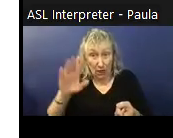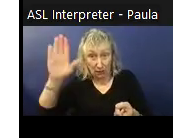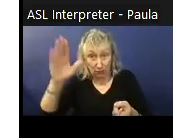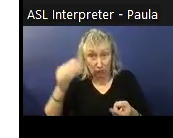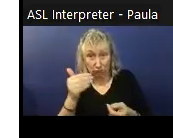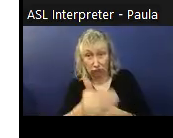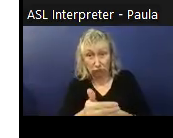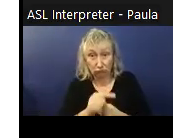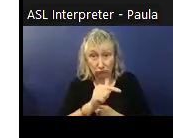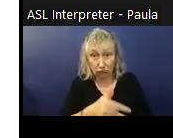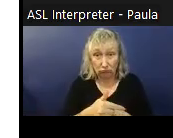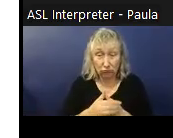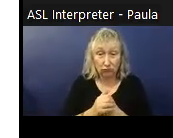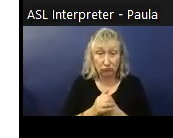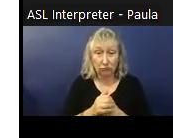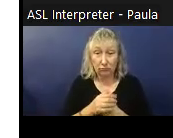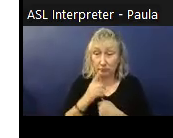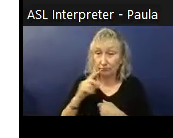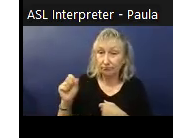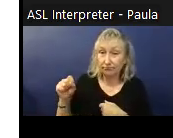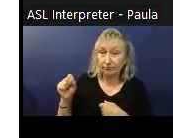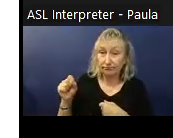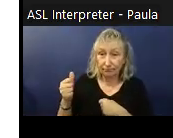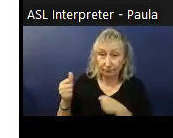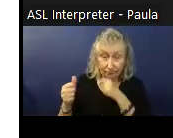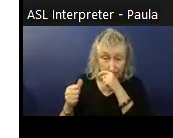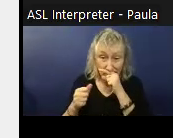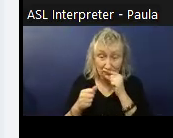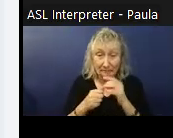Yeah. And, and I'm saying this knowing that you've,